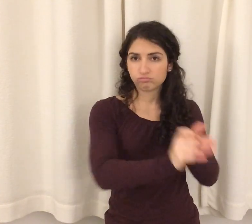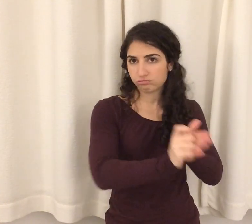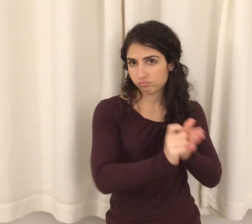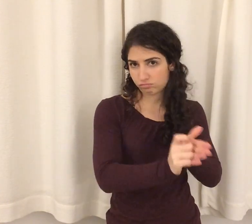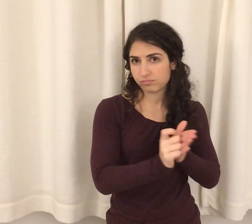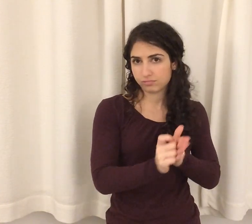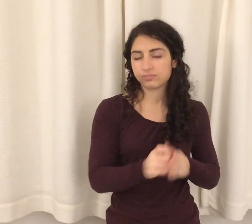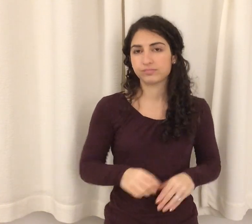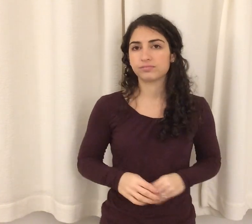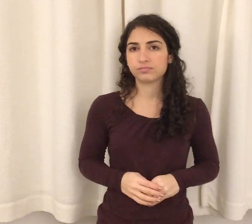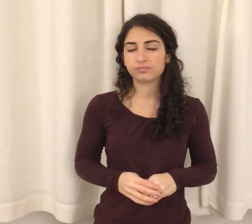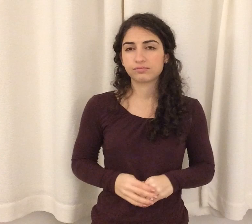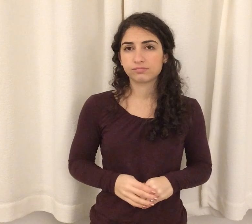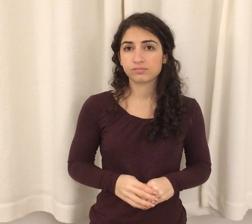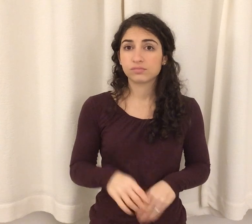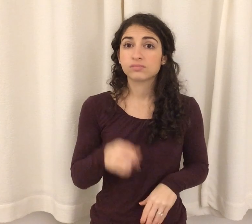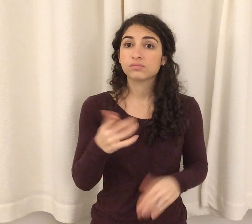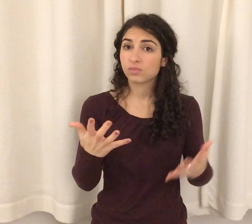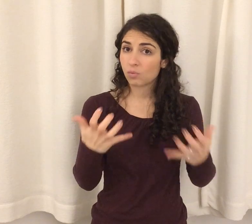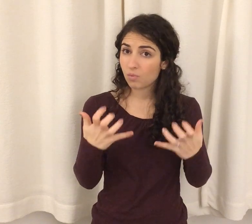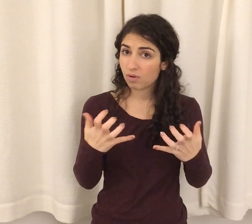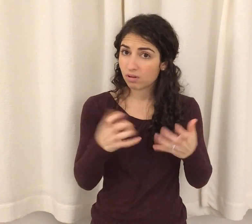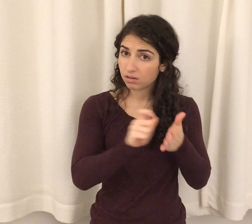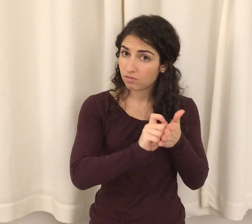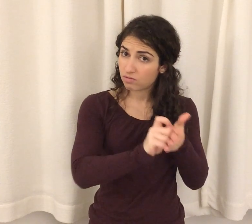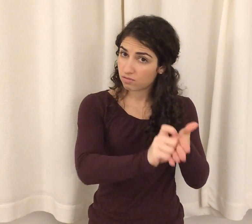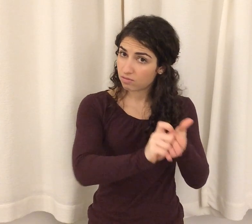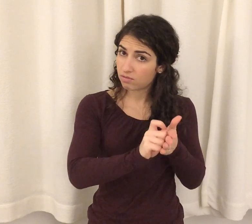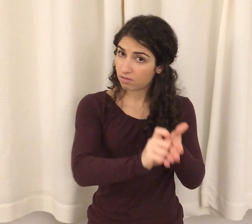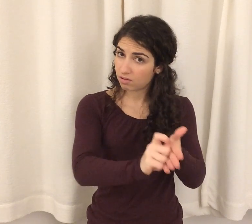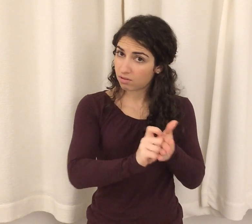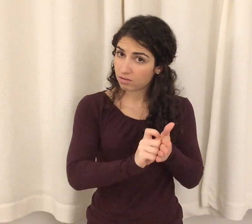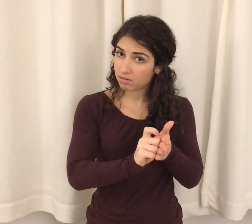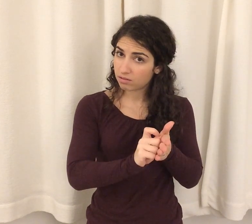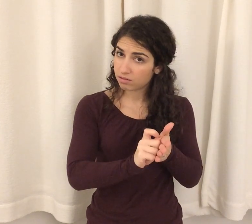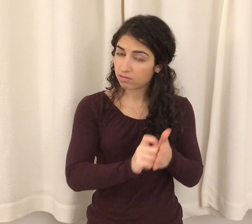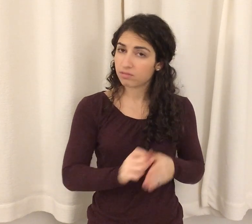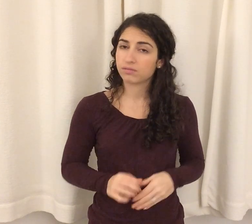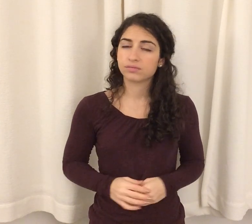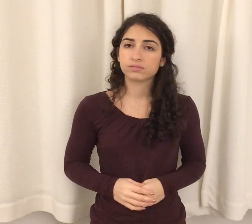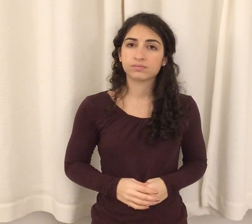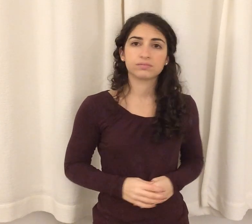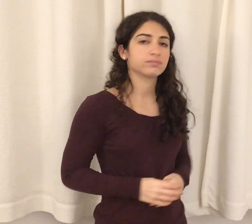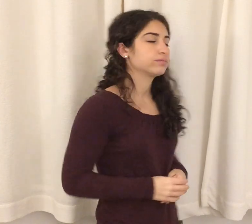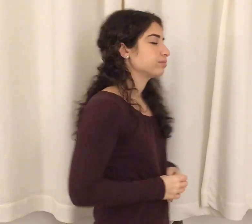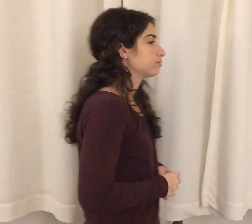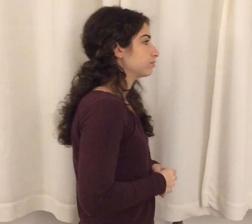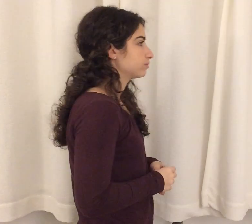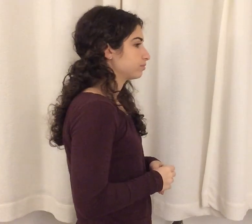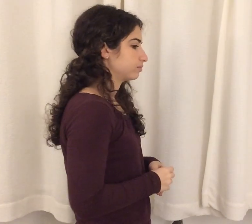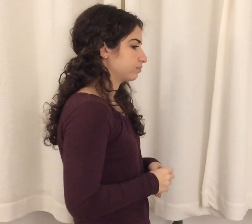instead of signing. "Want write back and forth?"